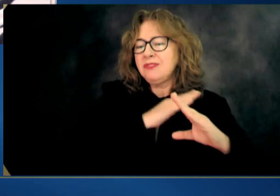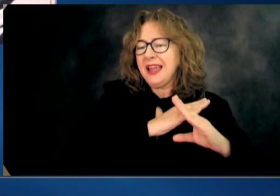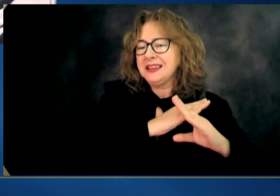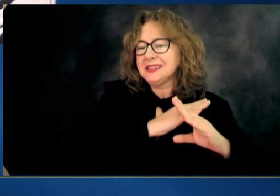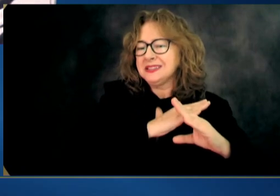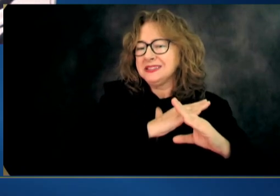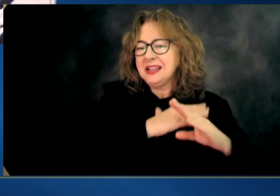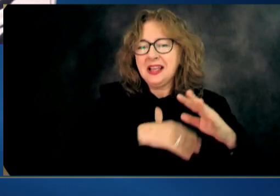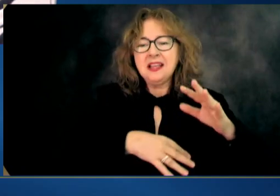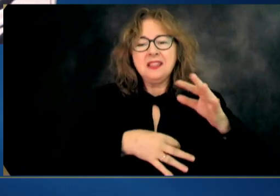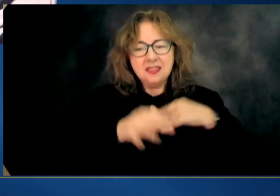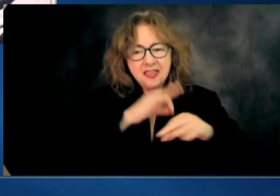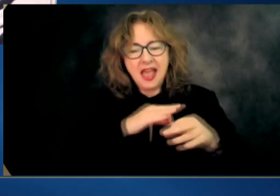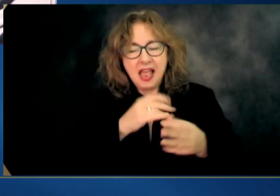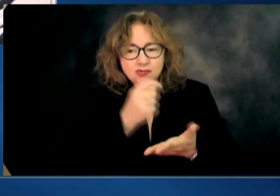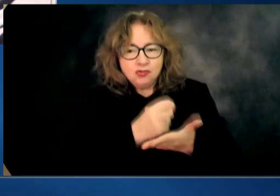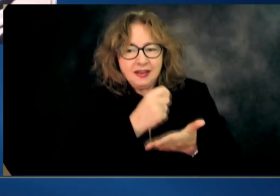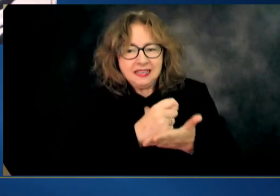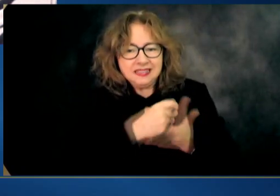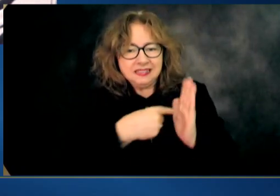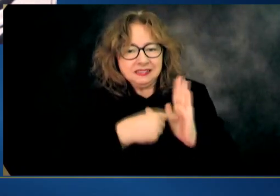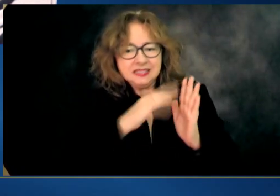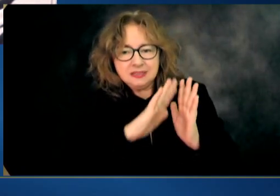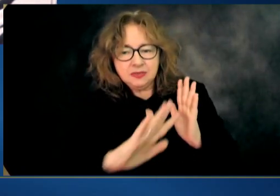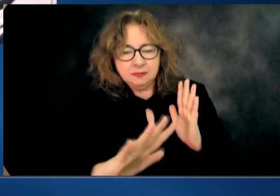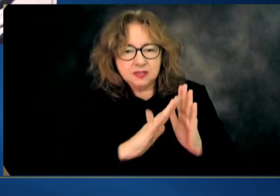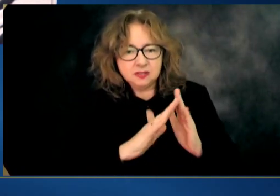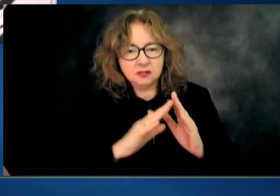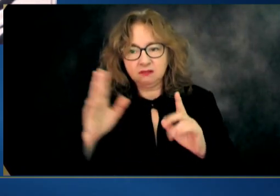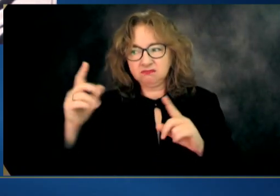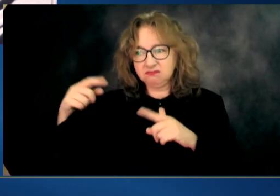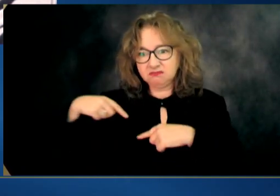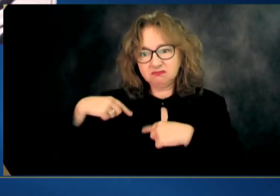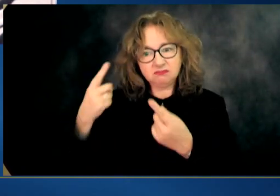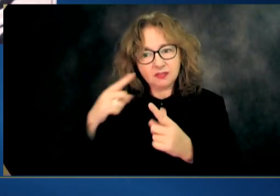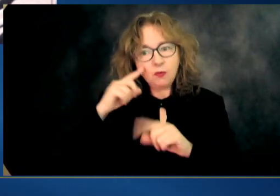symptoms. You know, we really, really, for a long time, wanted to get away from therapies